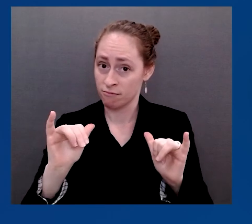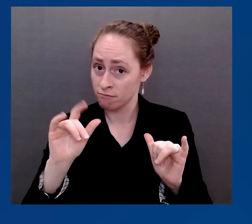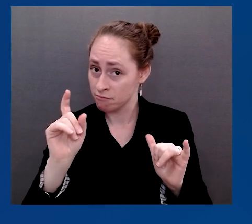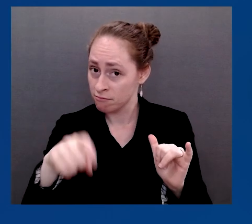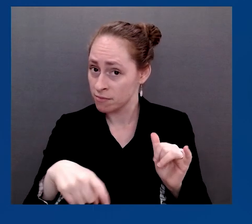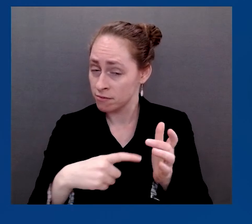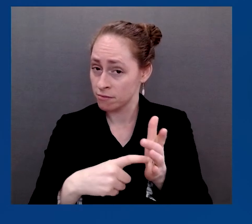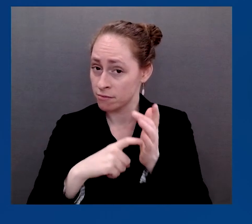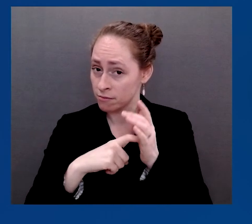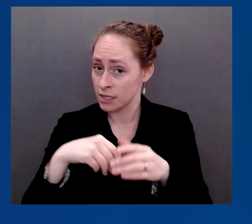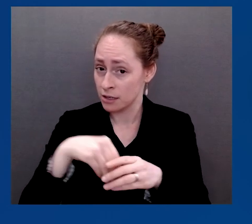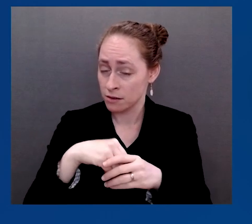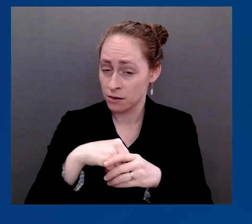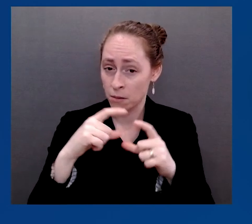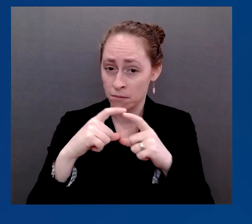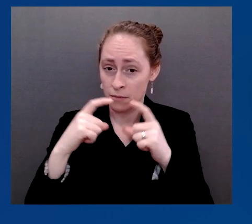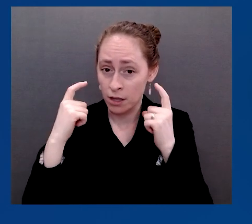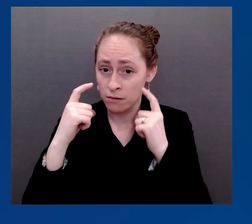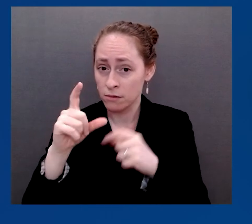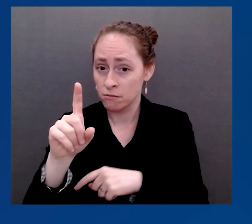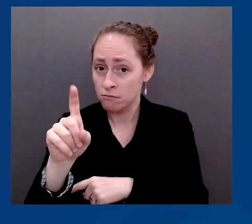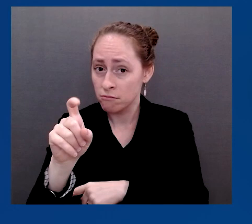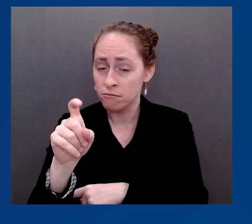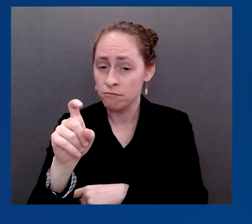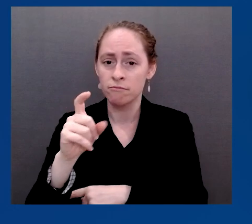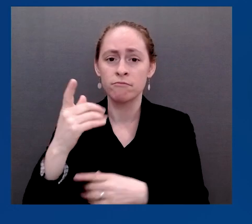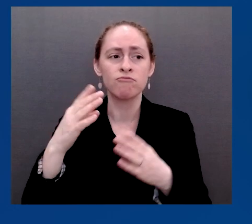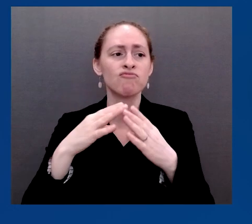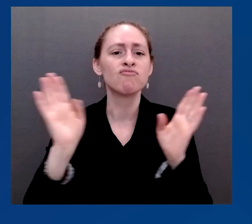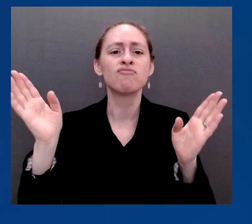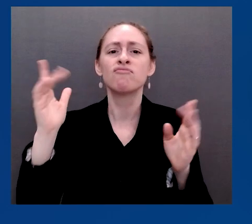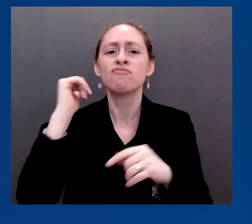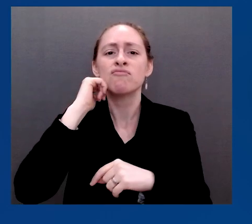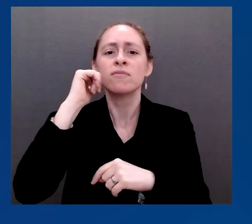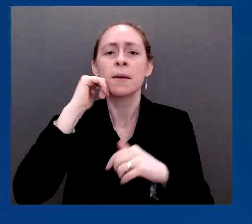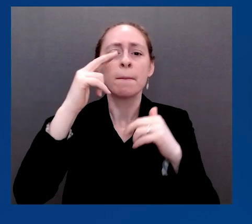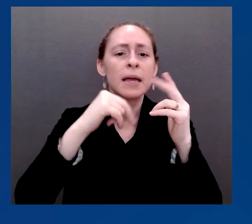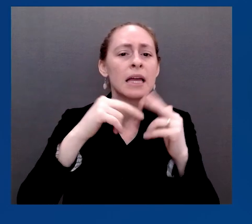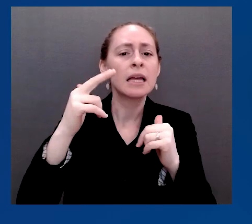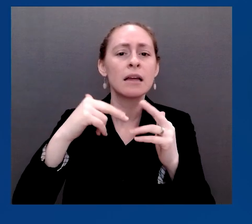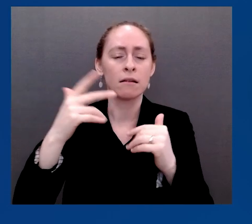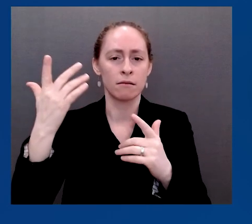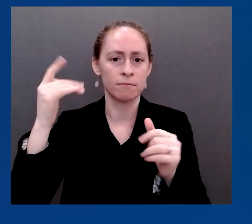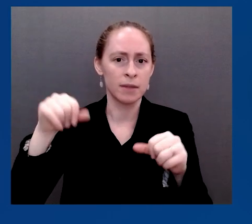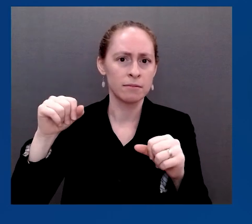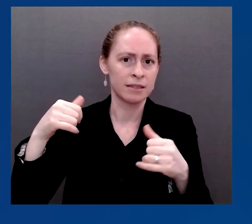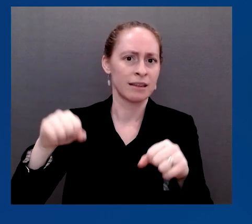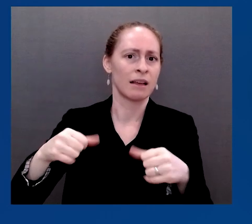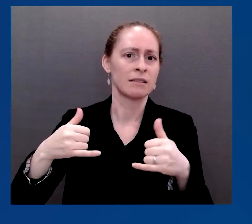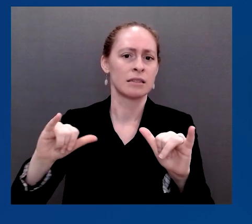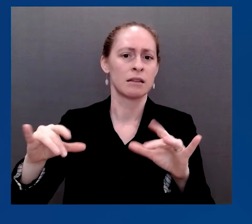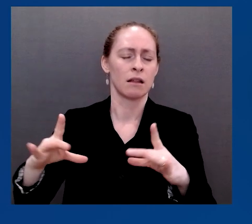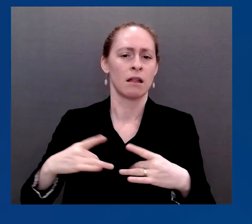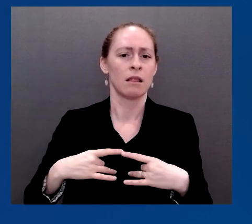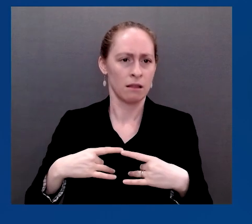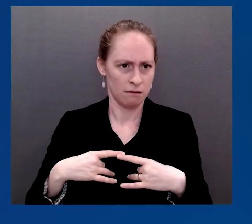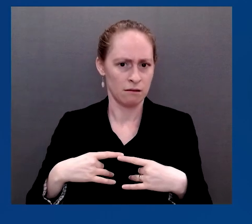According to CDC data, that appears to still be the entire country -- the case in the entire country where community transmission is high.